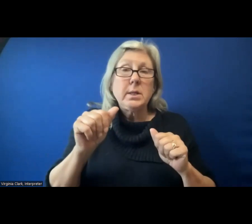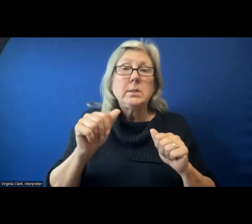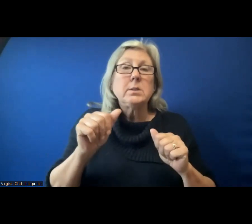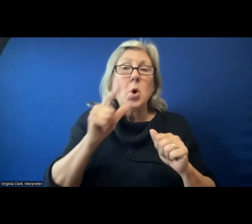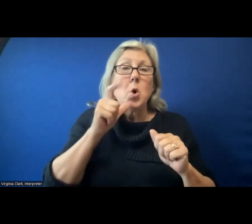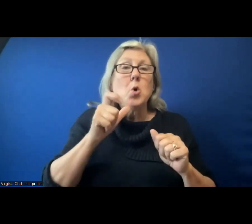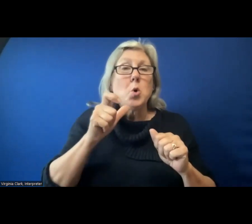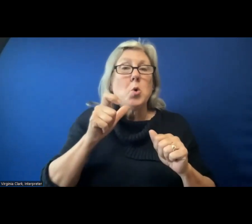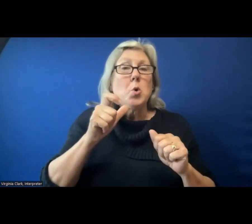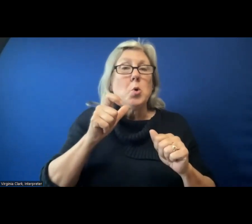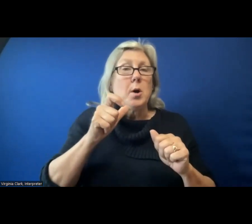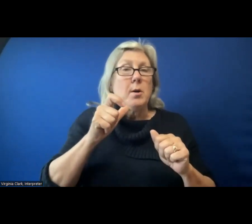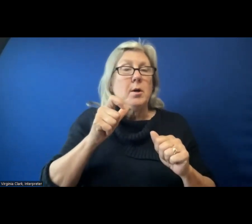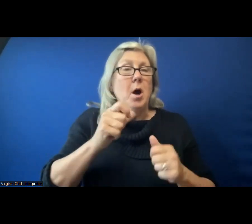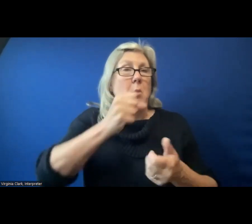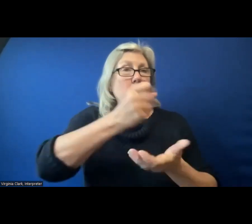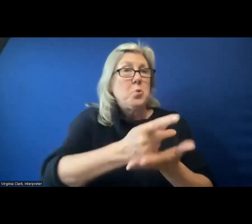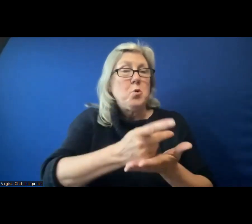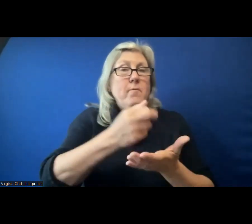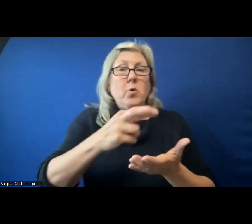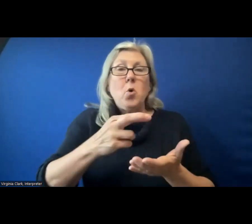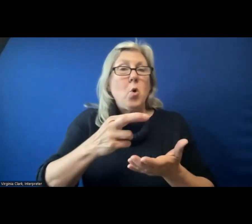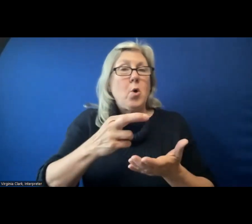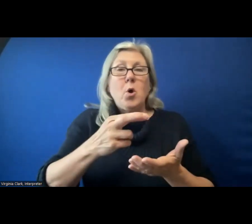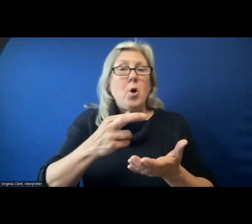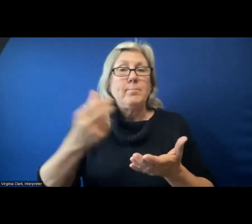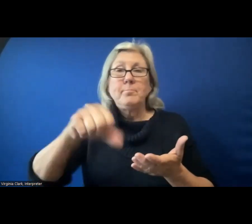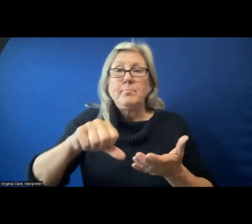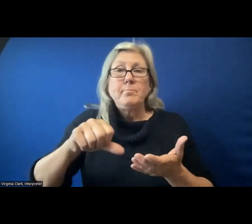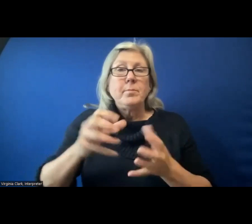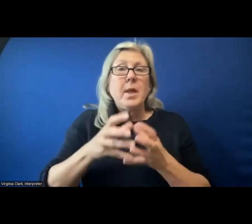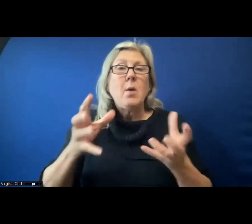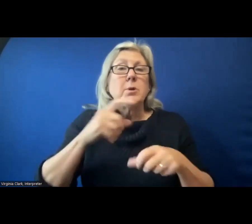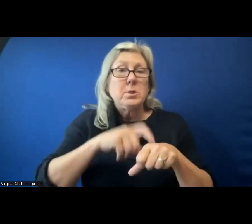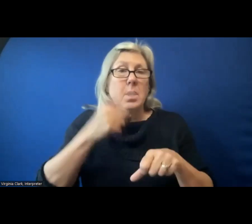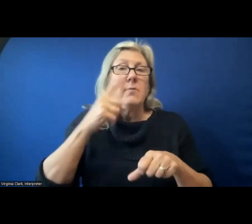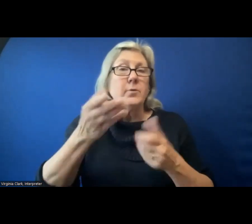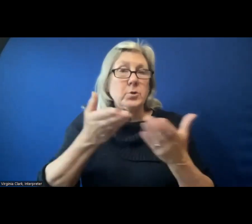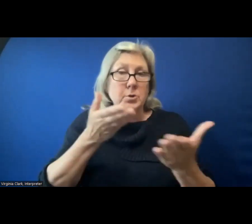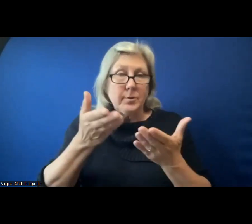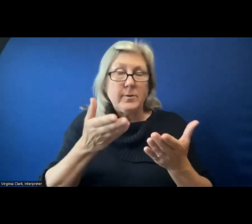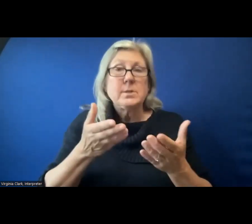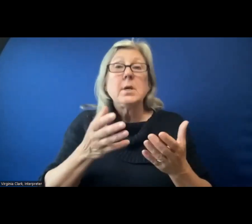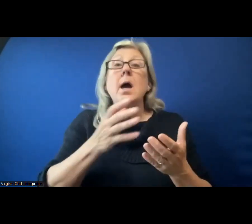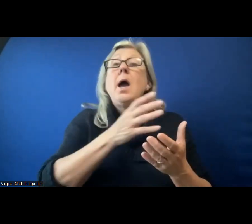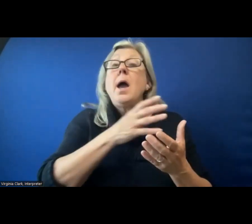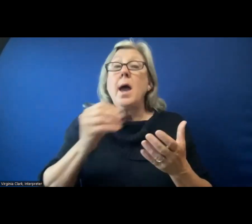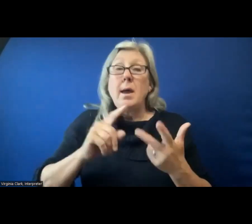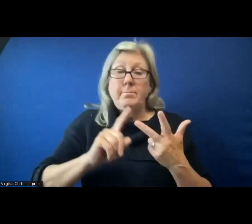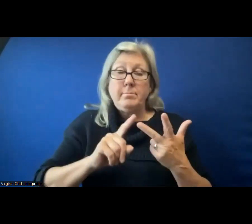or disapproved allotments of time for services and, three, one of the most important ones